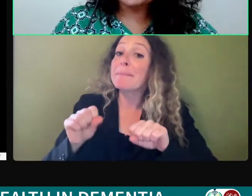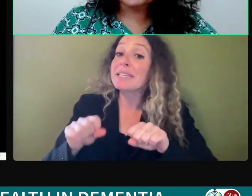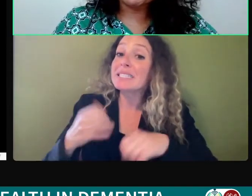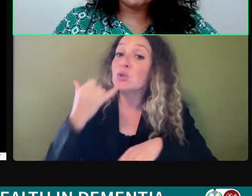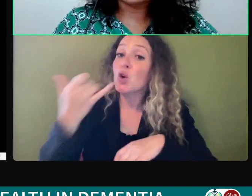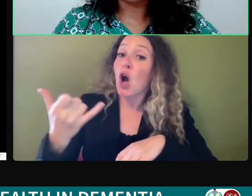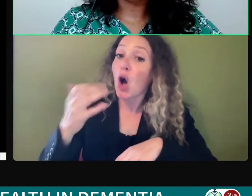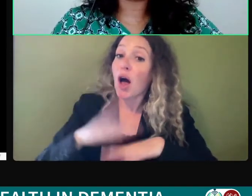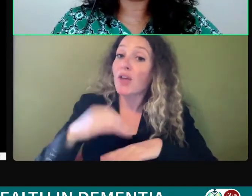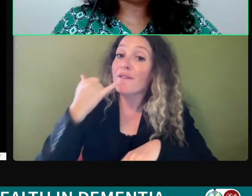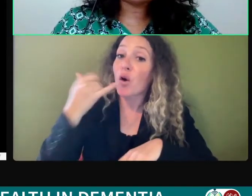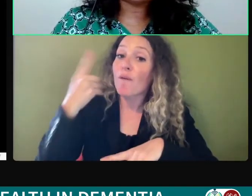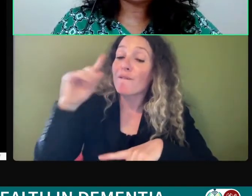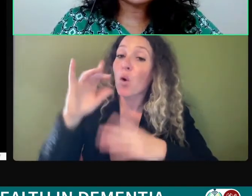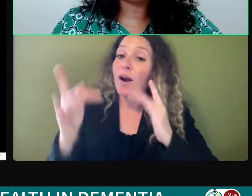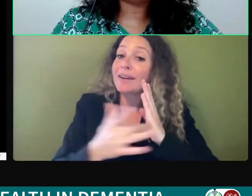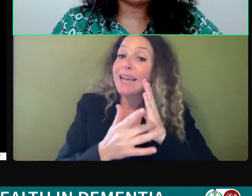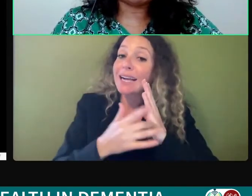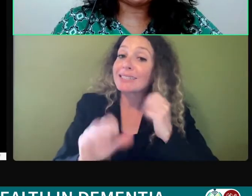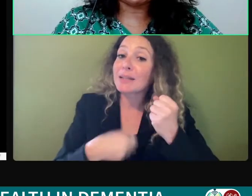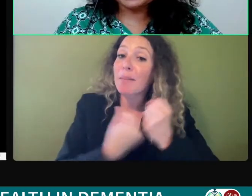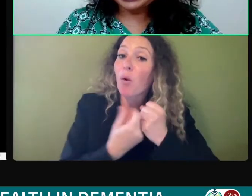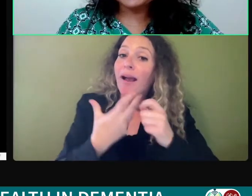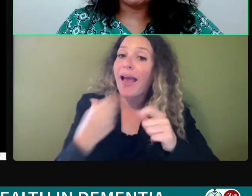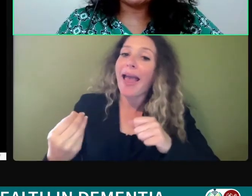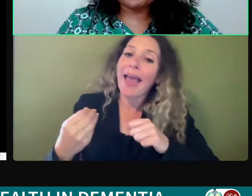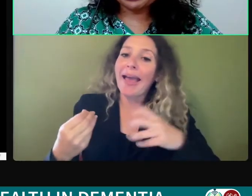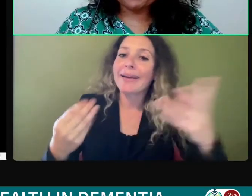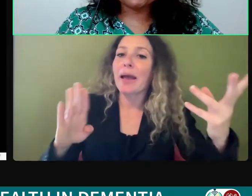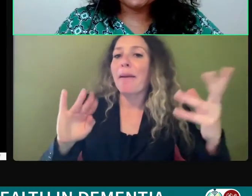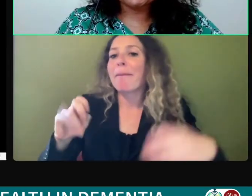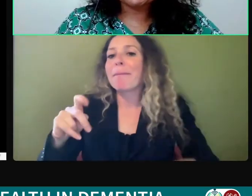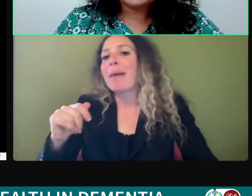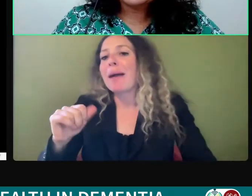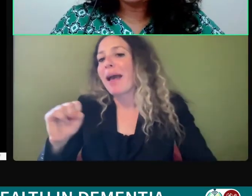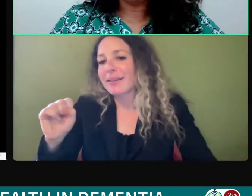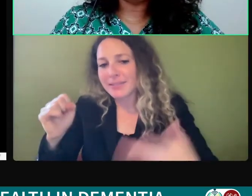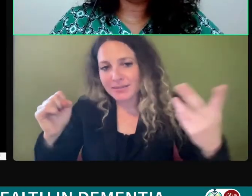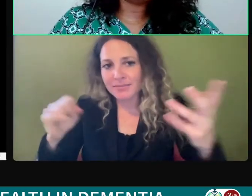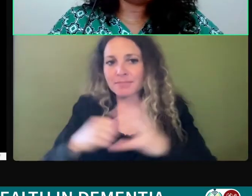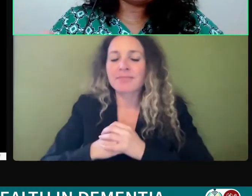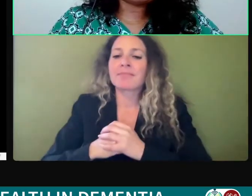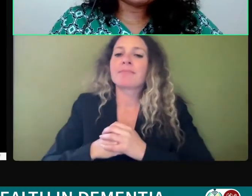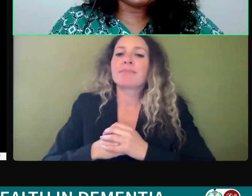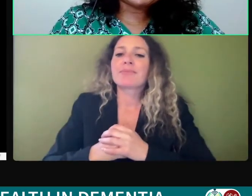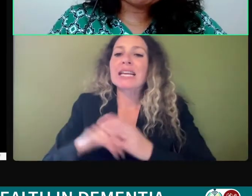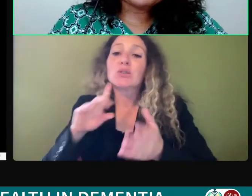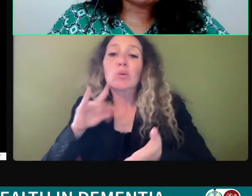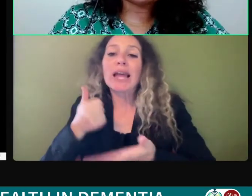tech support and bypass app downloads is very helpful. And so I think our takeaway here is